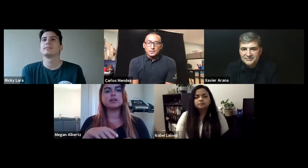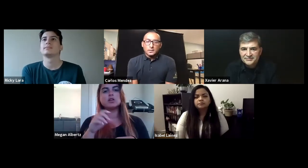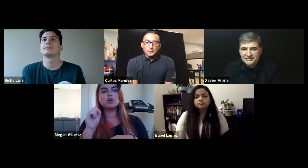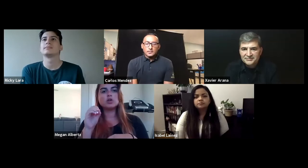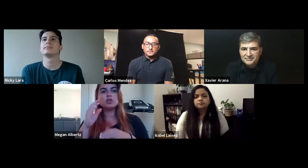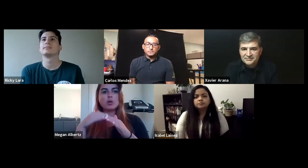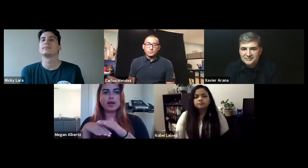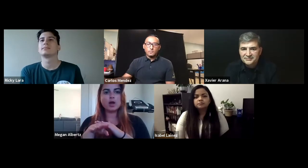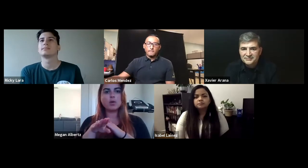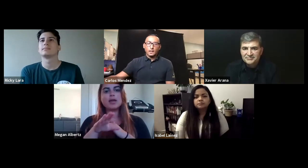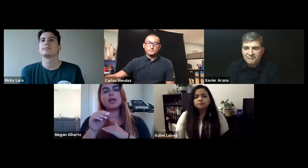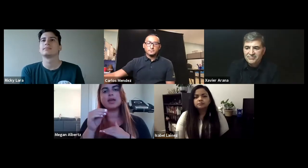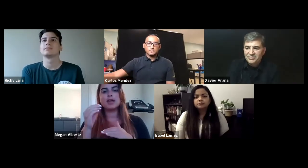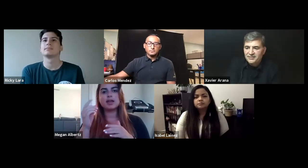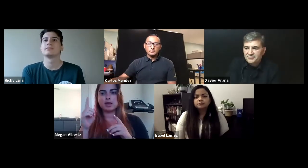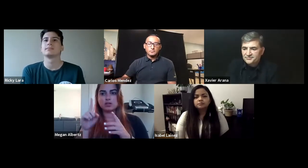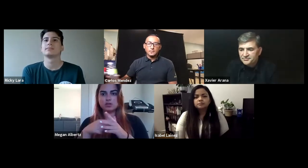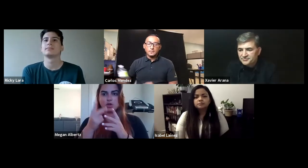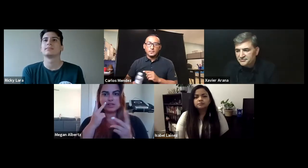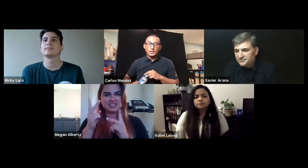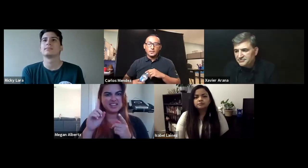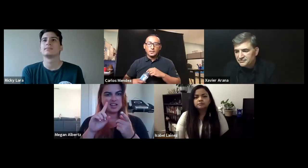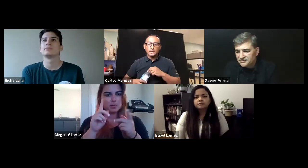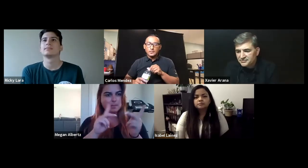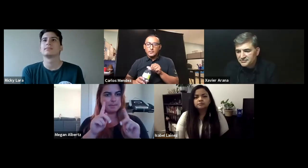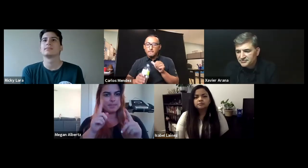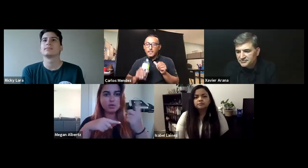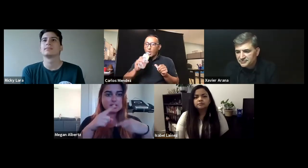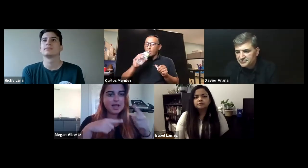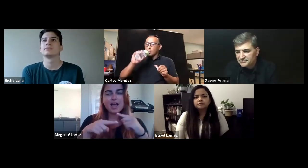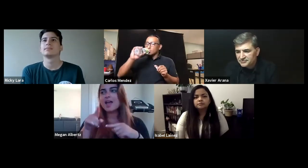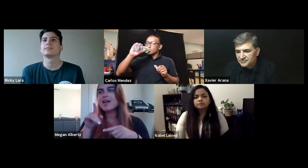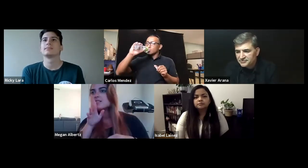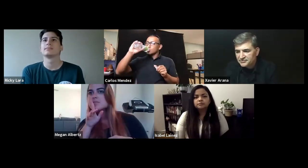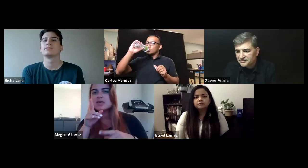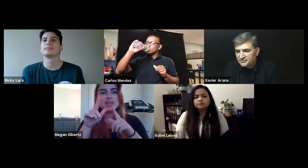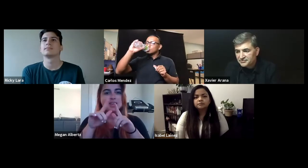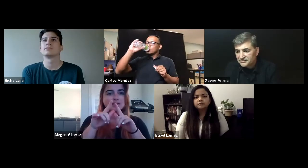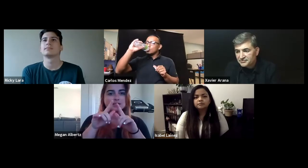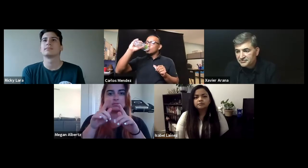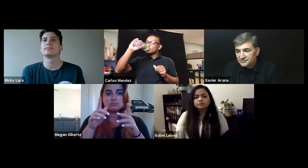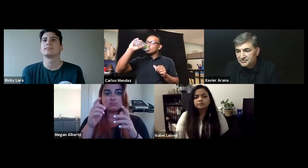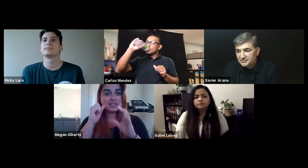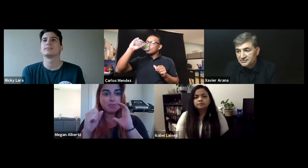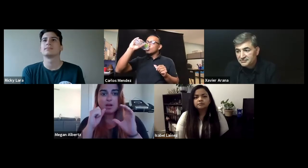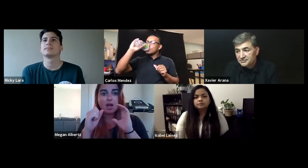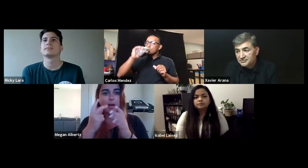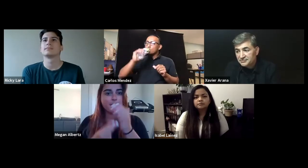about sign language, about deaf culture, and when I entered NTID, I saw people signing